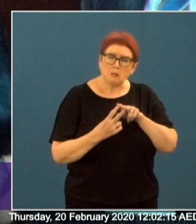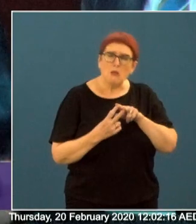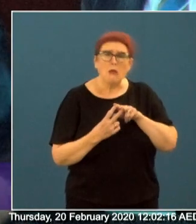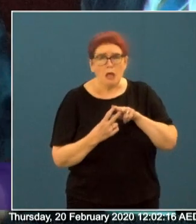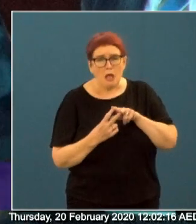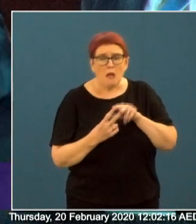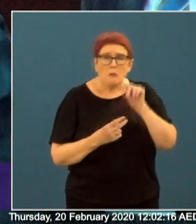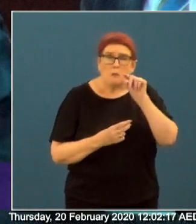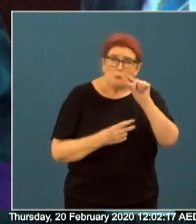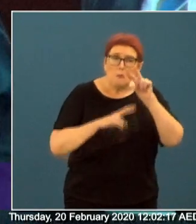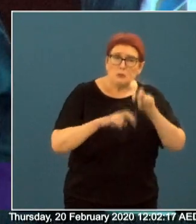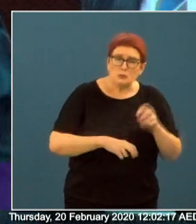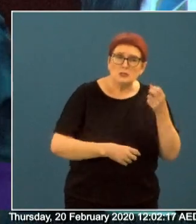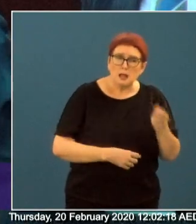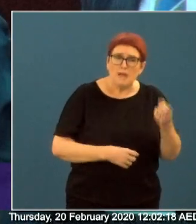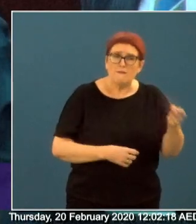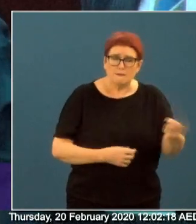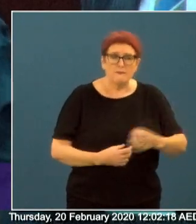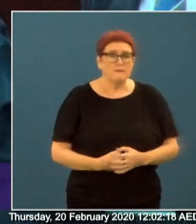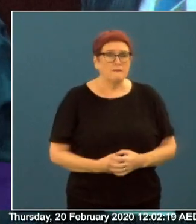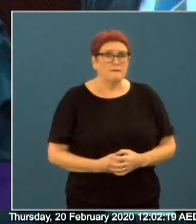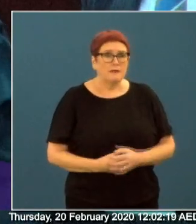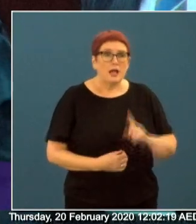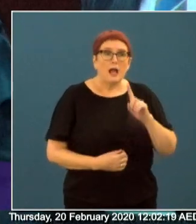but the research has also picked up a correlation